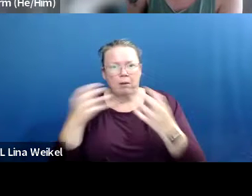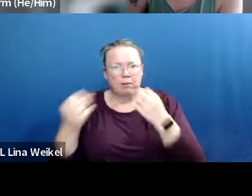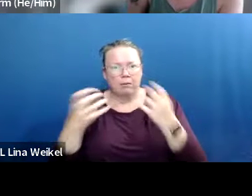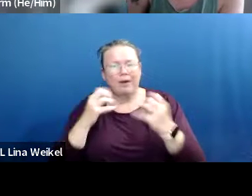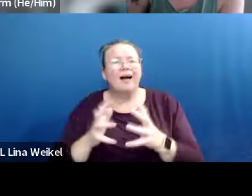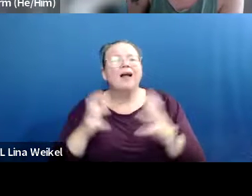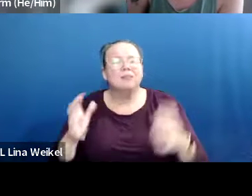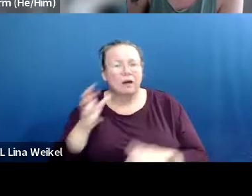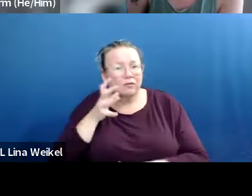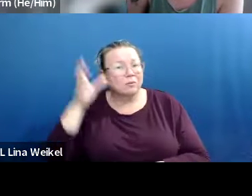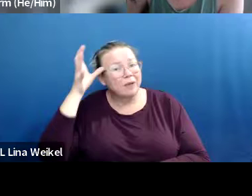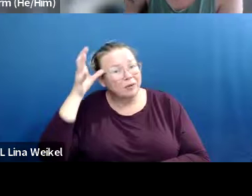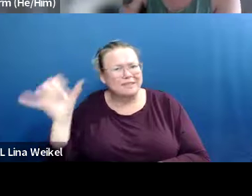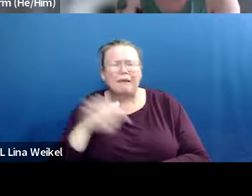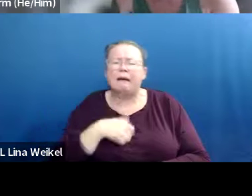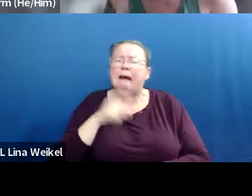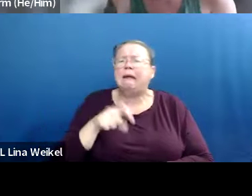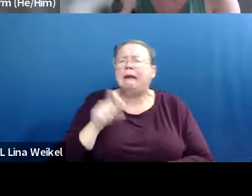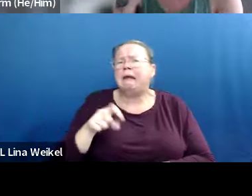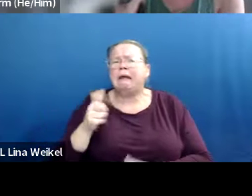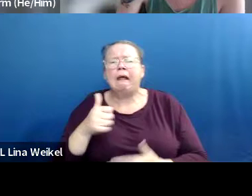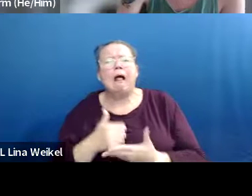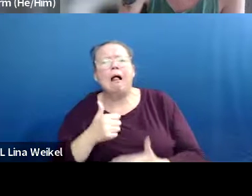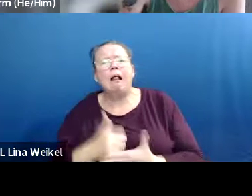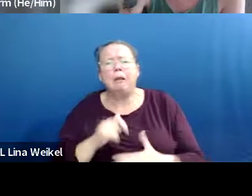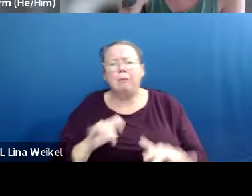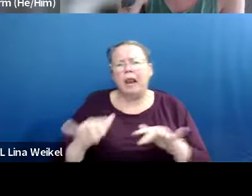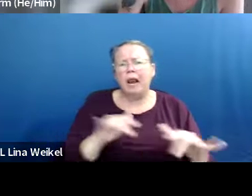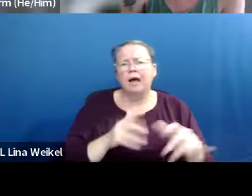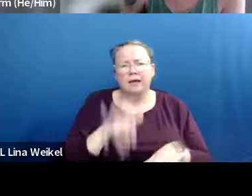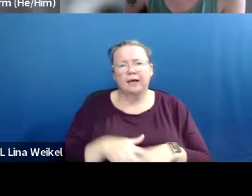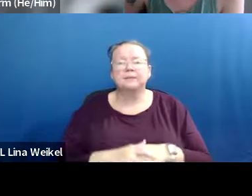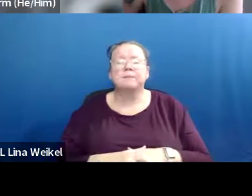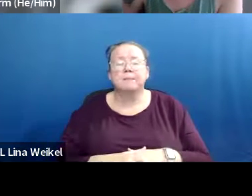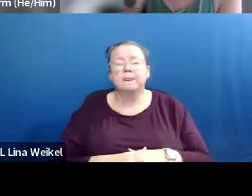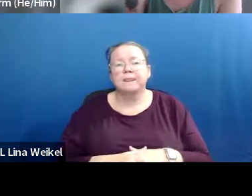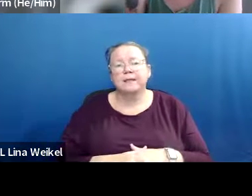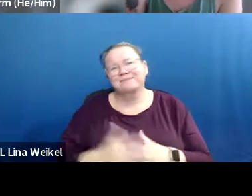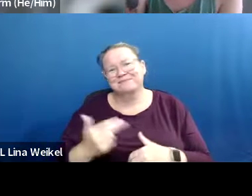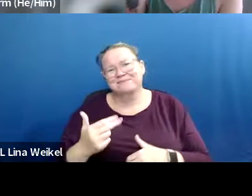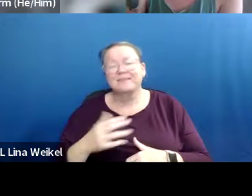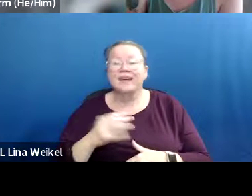Harm (He/Him): parents are like, I need help Harm (He/Him): and so